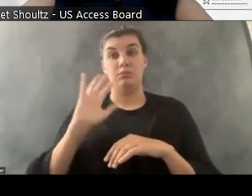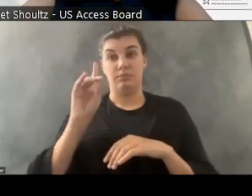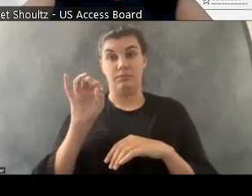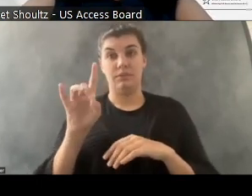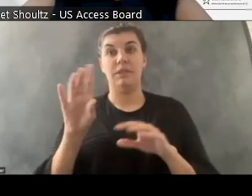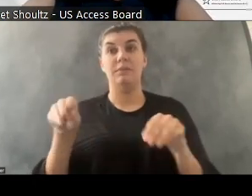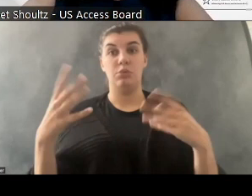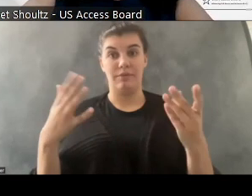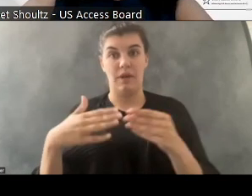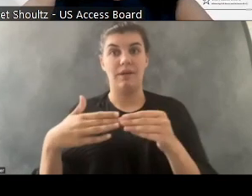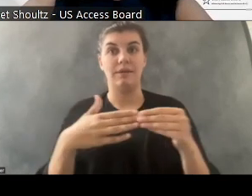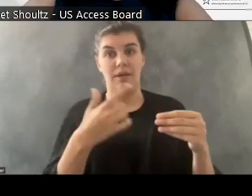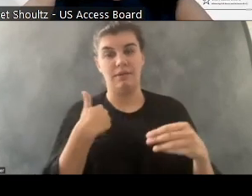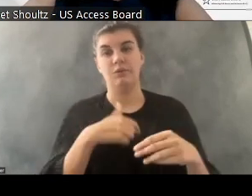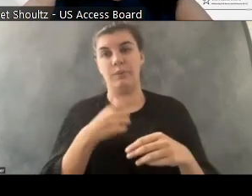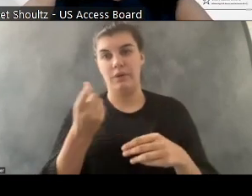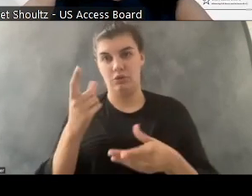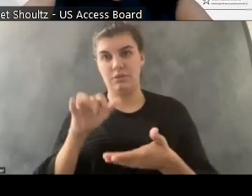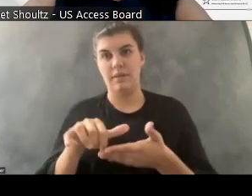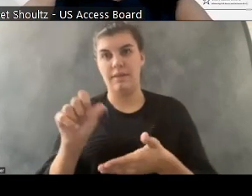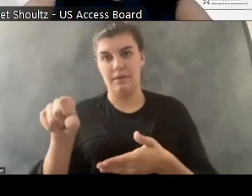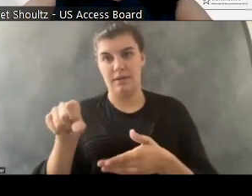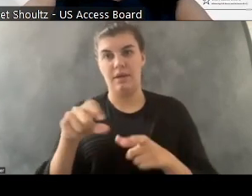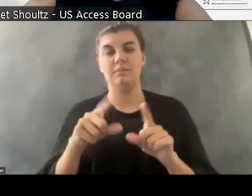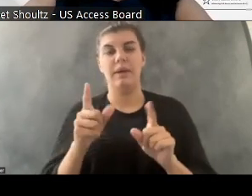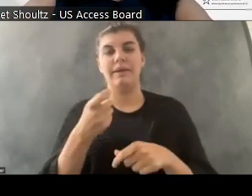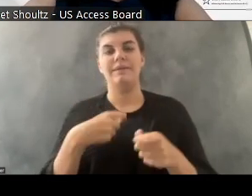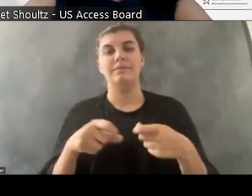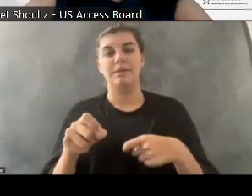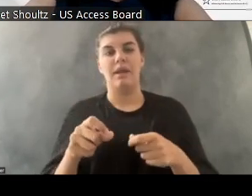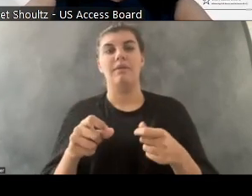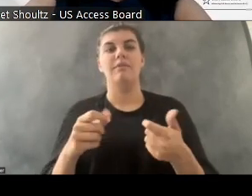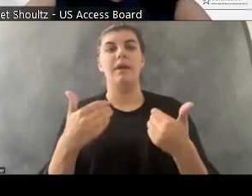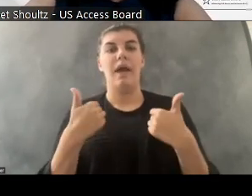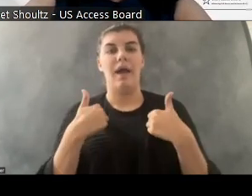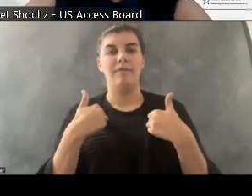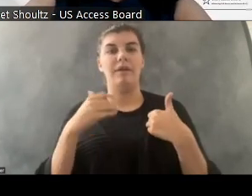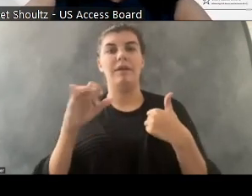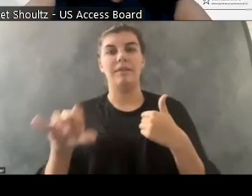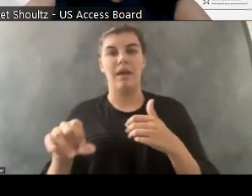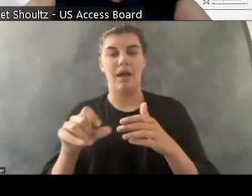guidance, we understand that, and instead of having the advisory language what we will